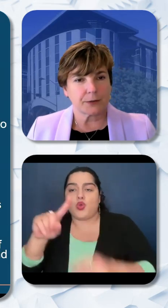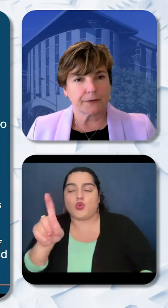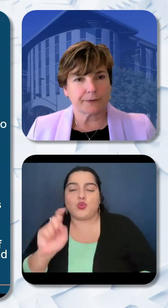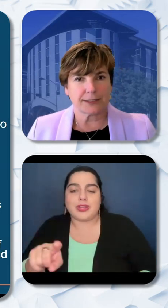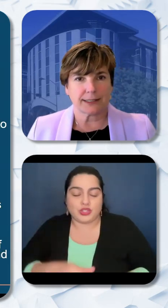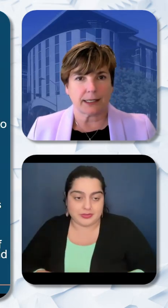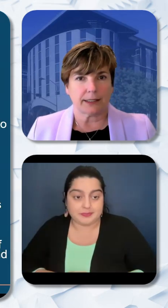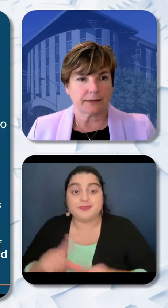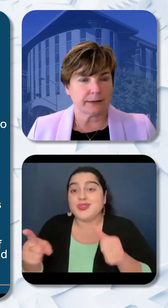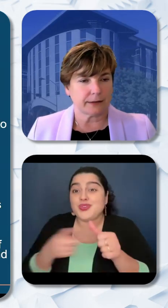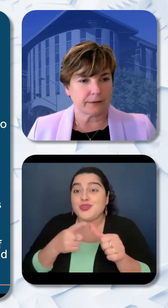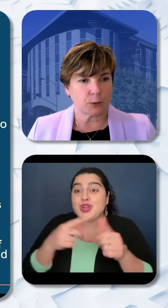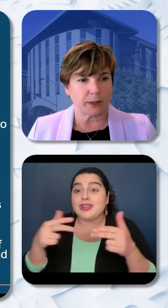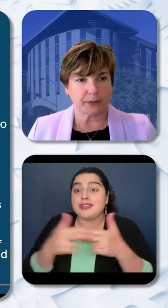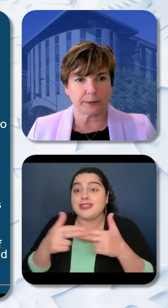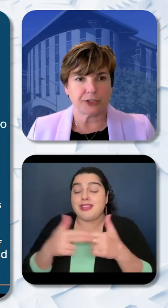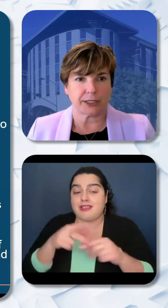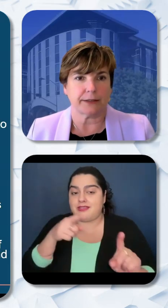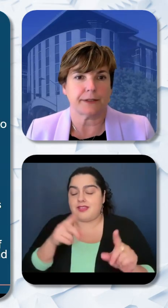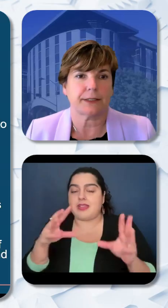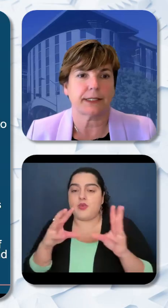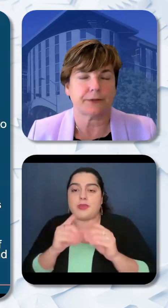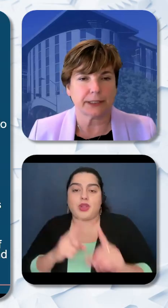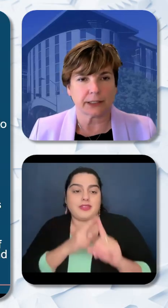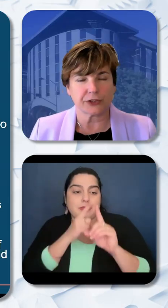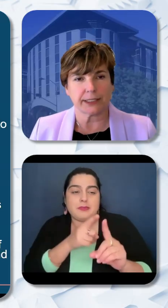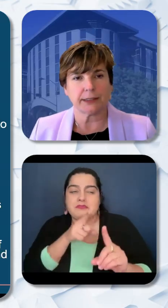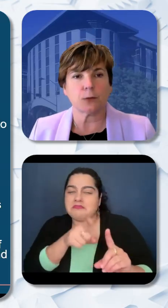So, the first slide of the webinar objectives is really understanding